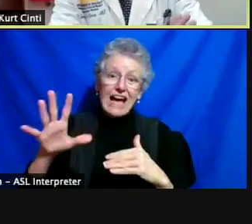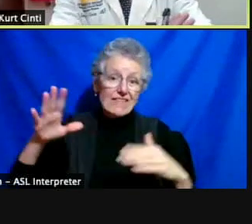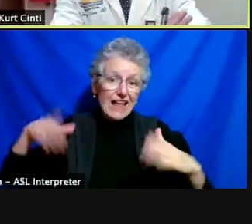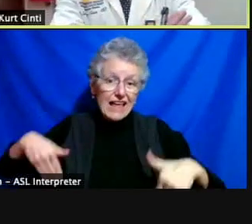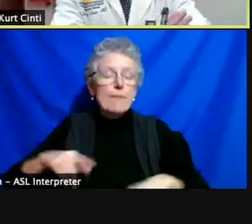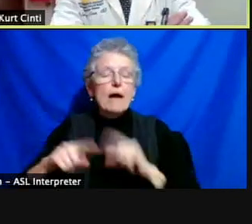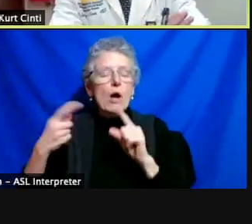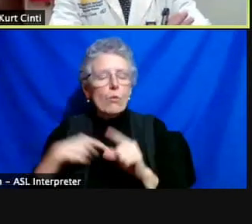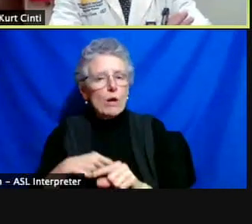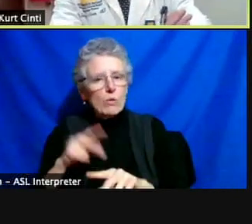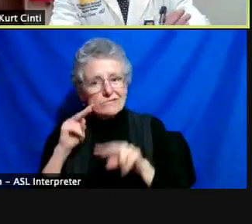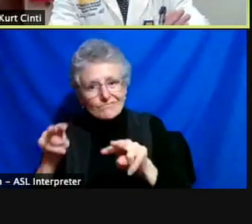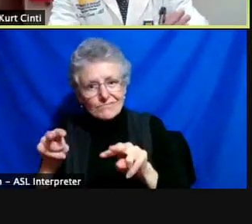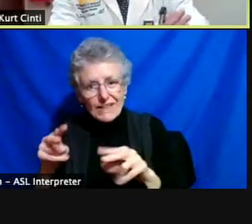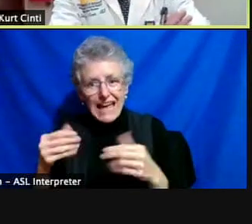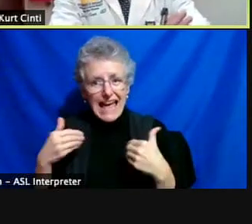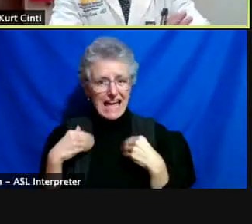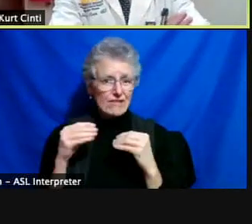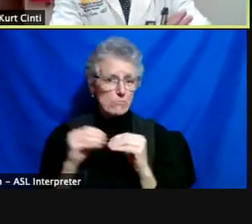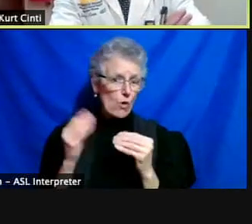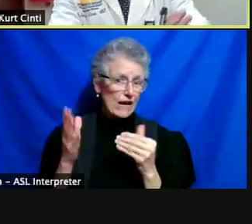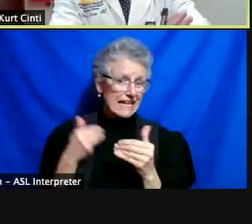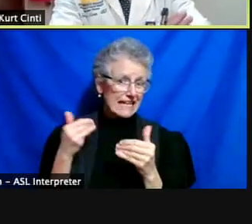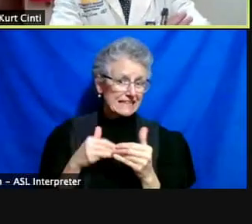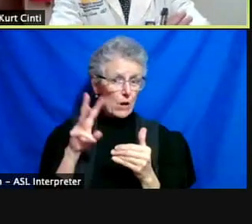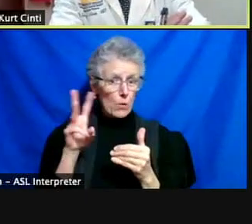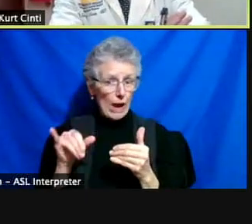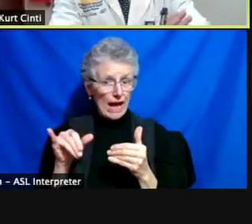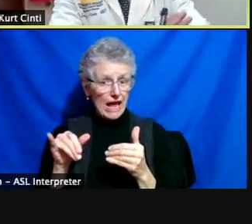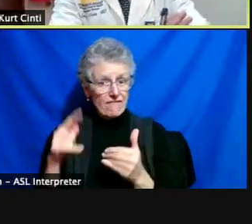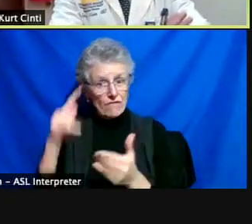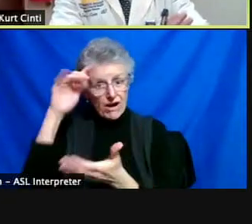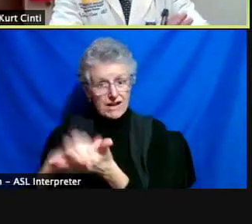at whether there's an easy way to do that. It would be nice. Right now there's not.